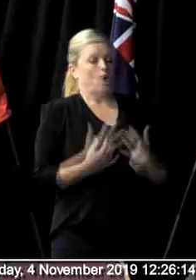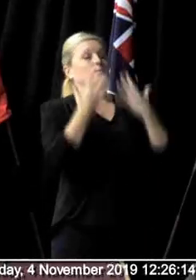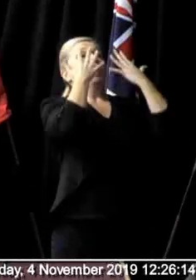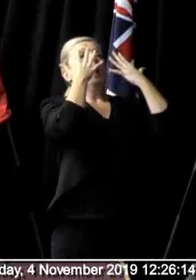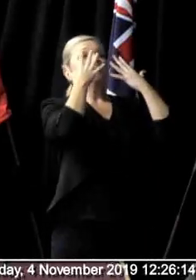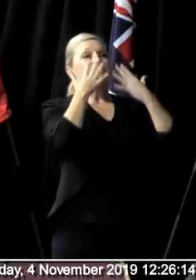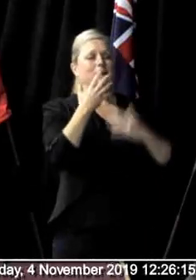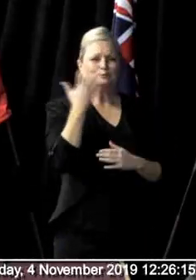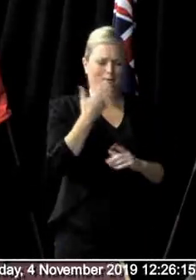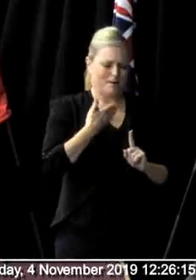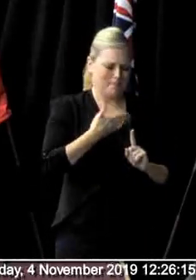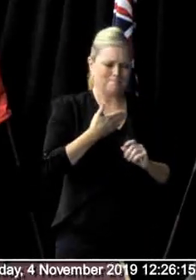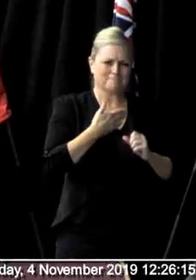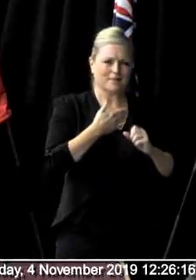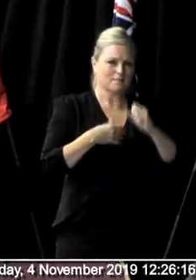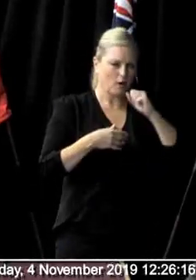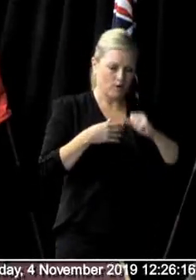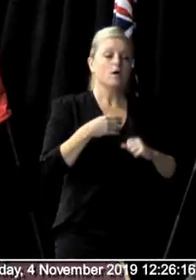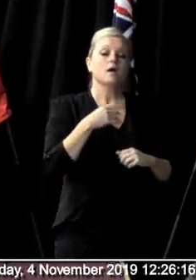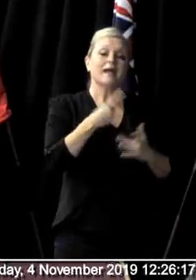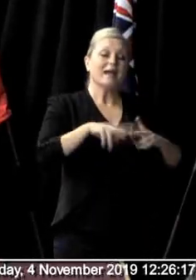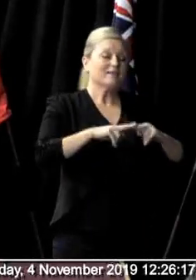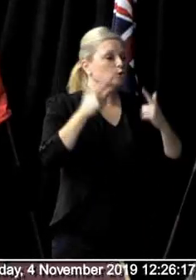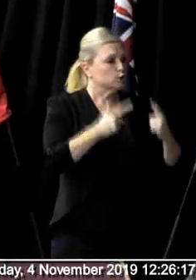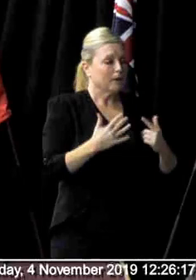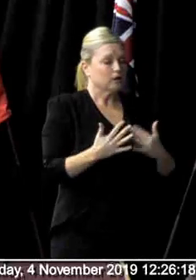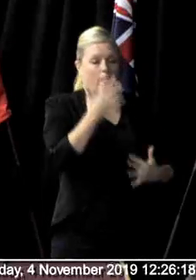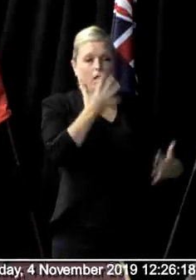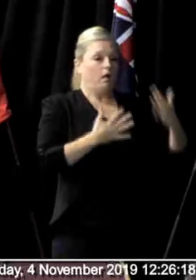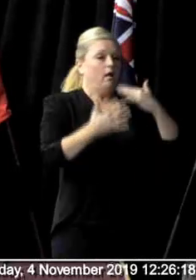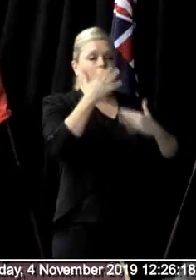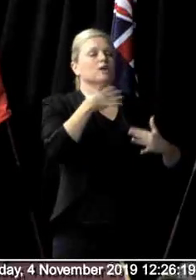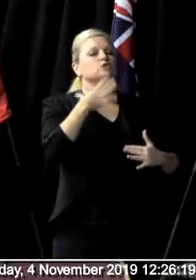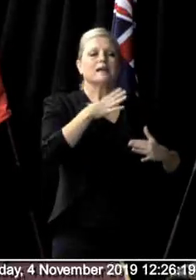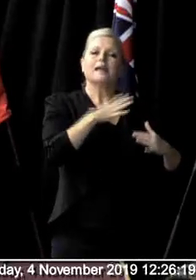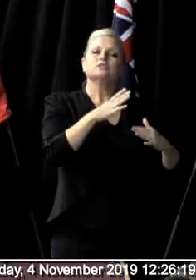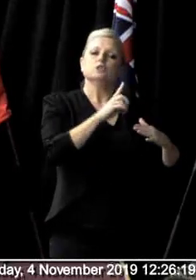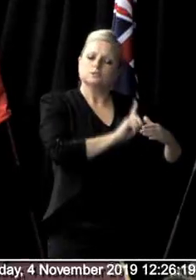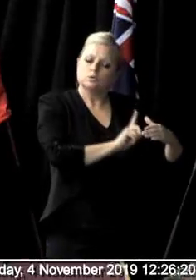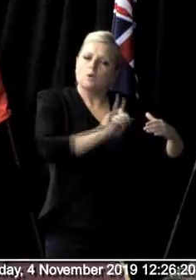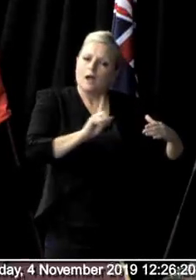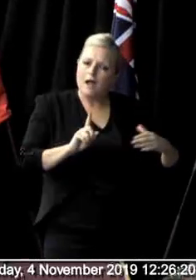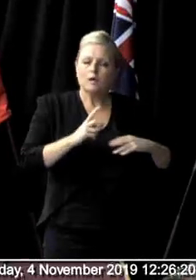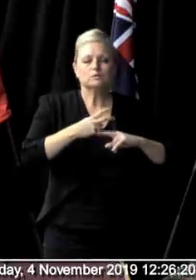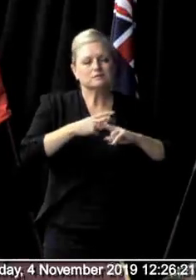too much sensory input, she needs some time out? FEMALE: Yes. Downtime? FEMALE: Yes. Okay.